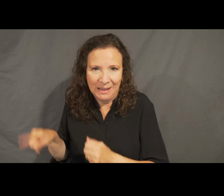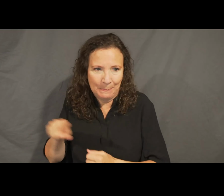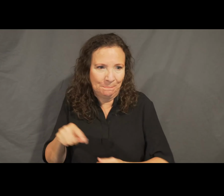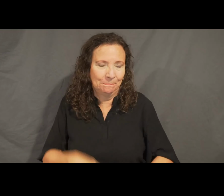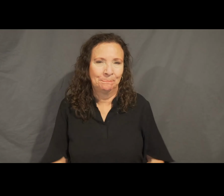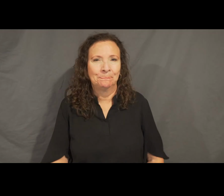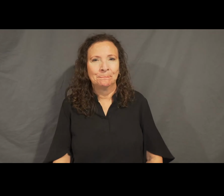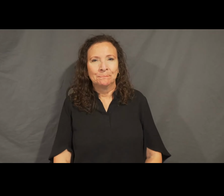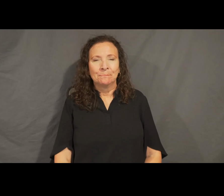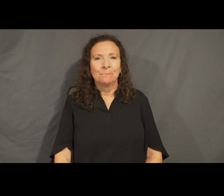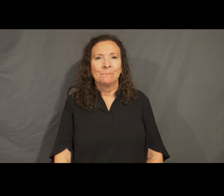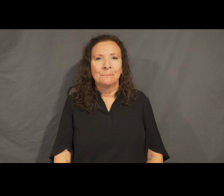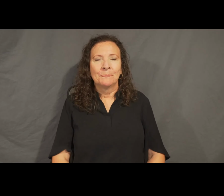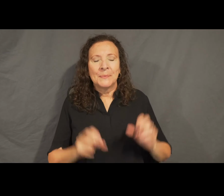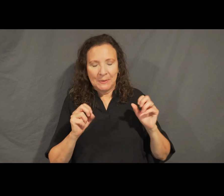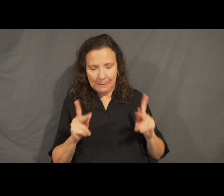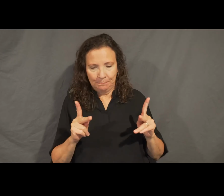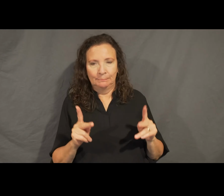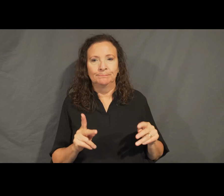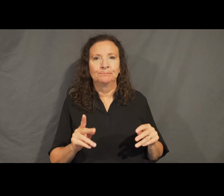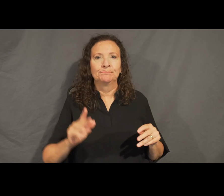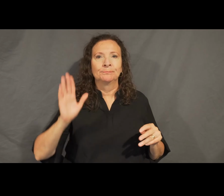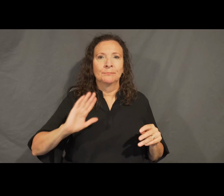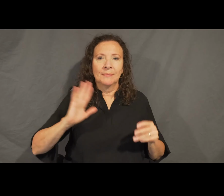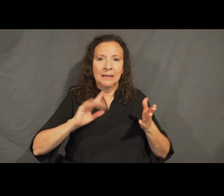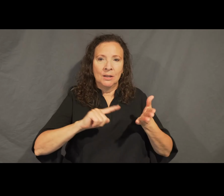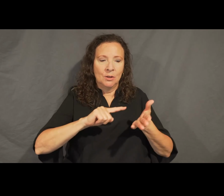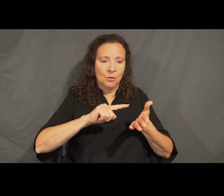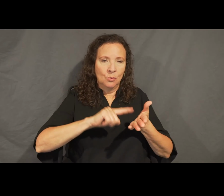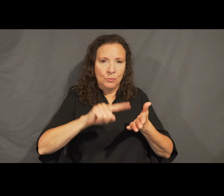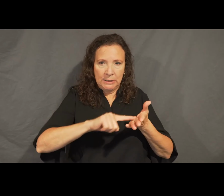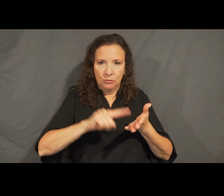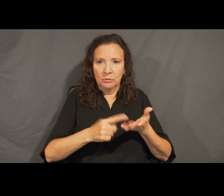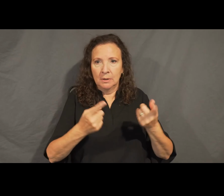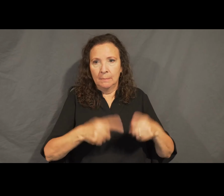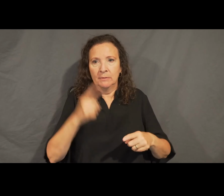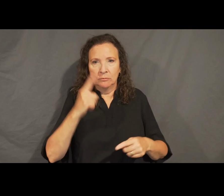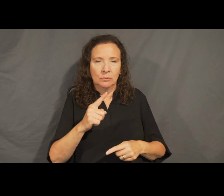Going back to that research, these last five years or so, I started talking with speakers